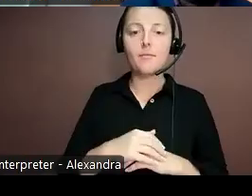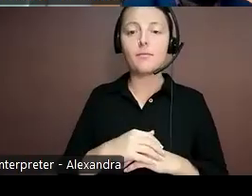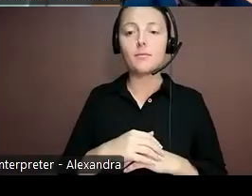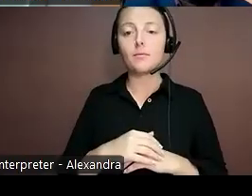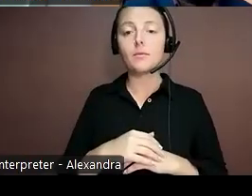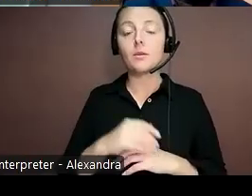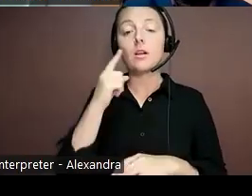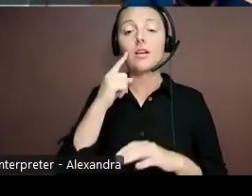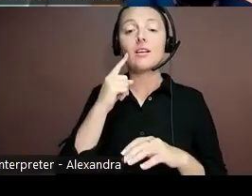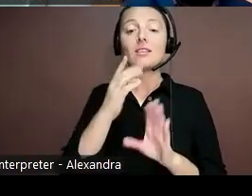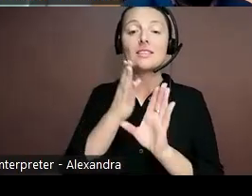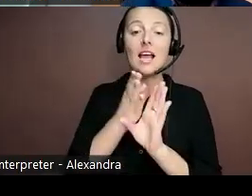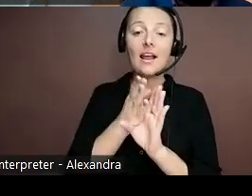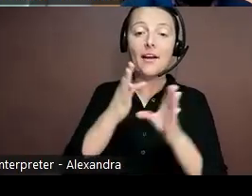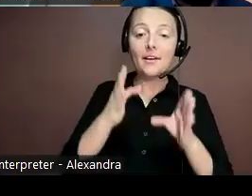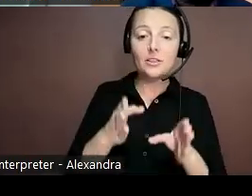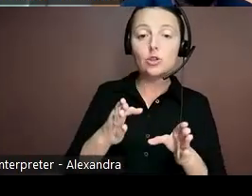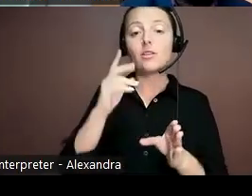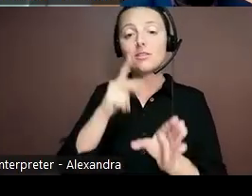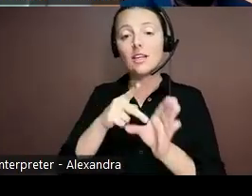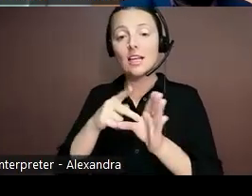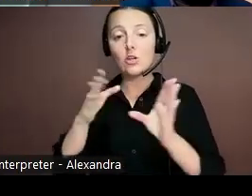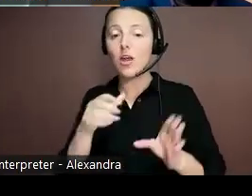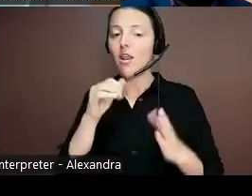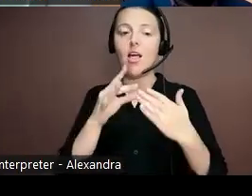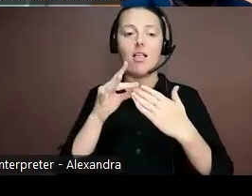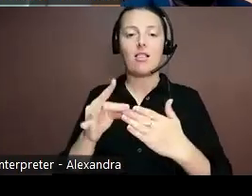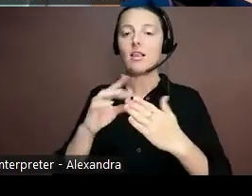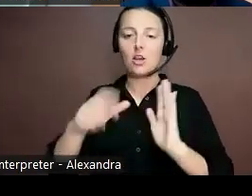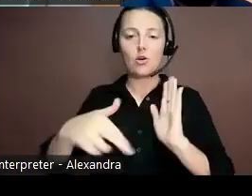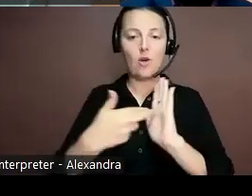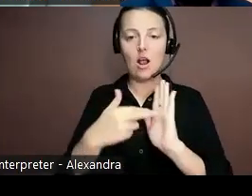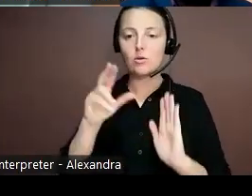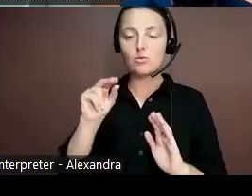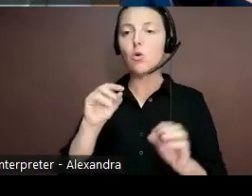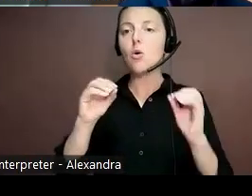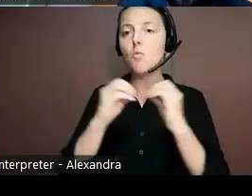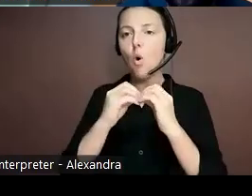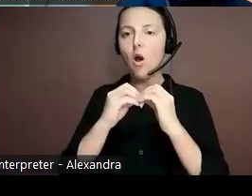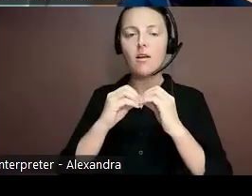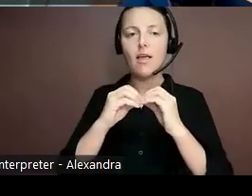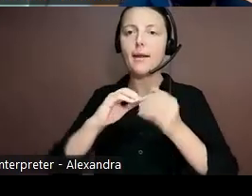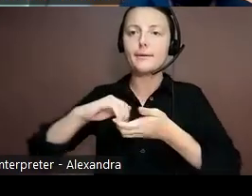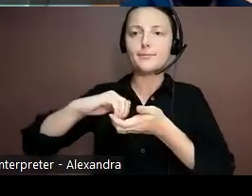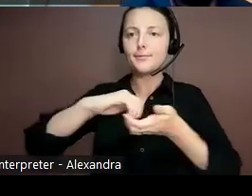it's much more of a um egalitarian like flat structure. Uh the mental health workers like